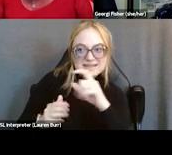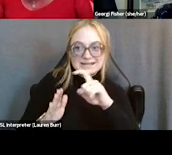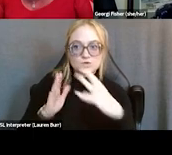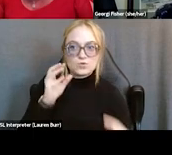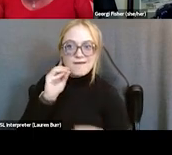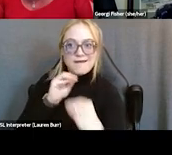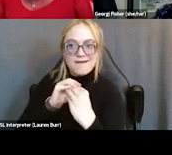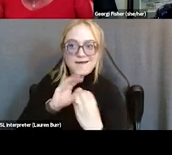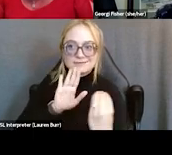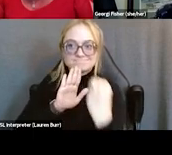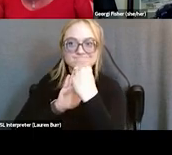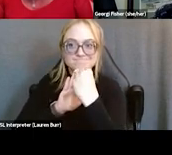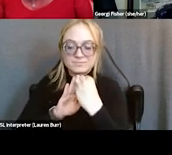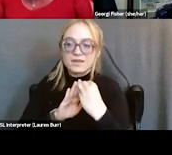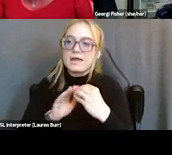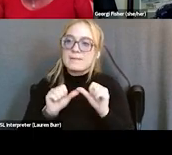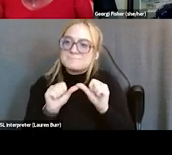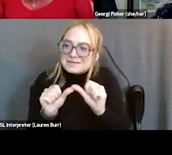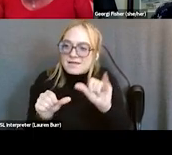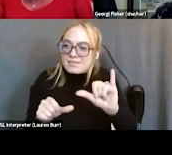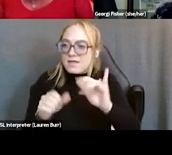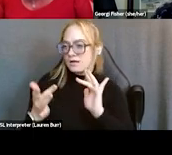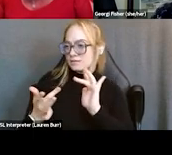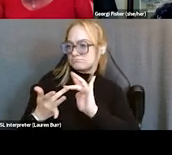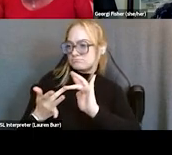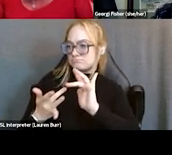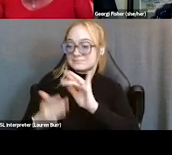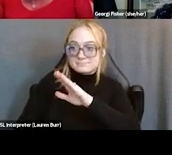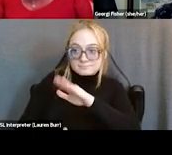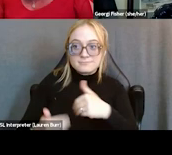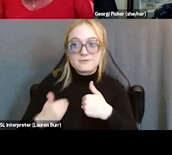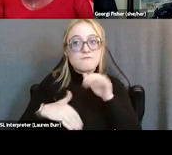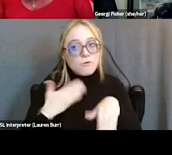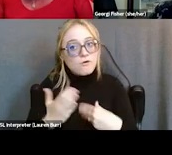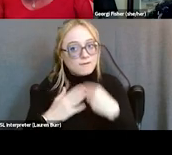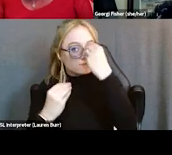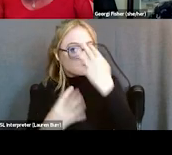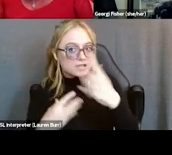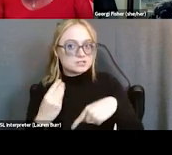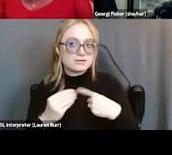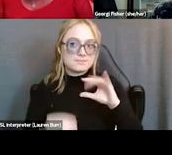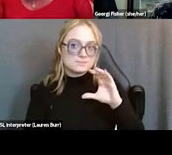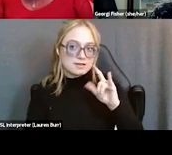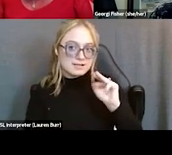and then helps sort of maintain that contact with local office to say, hey, here's all the information about the claim so that everything gets inputted